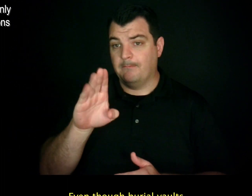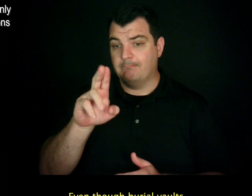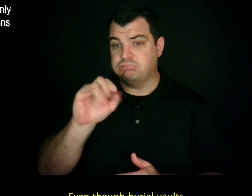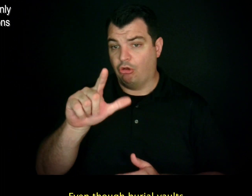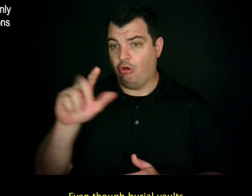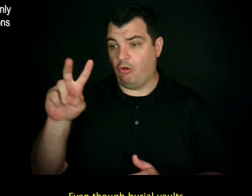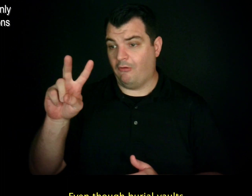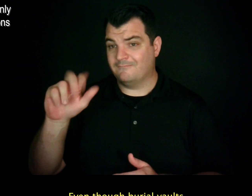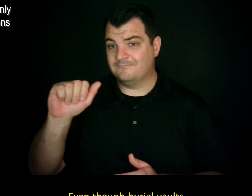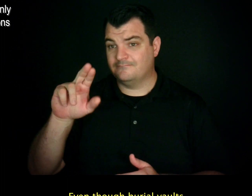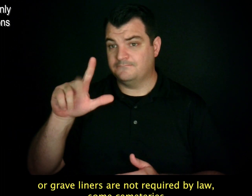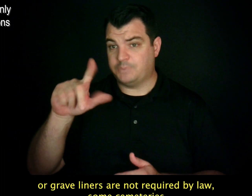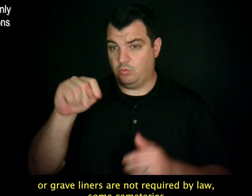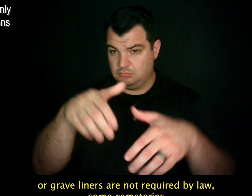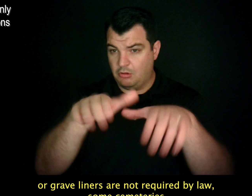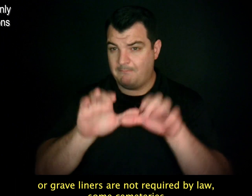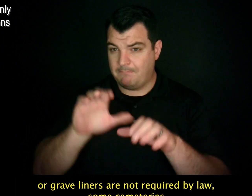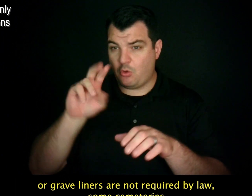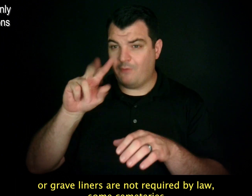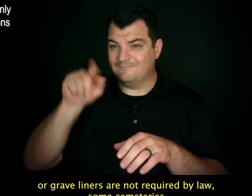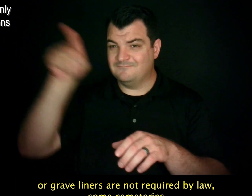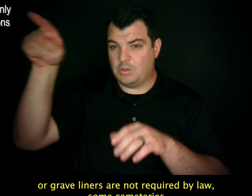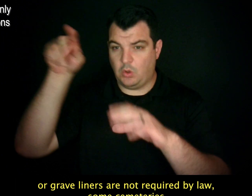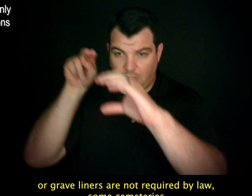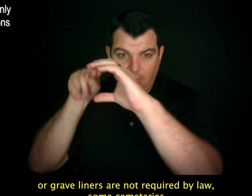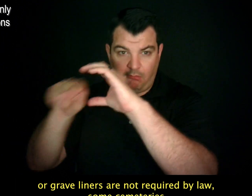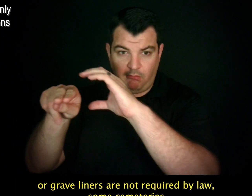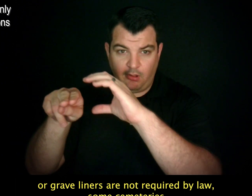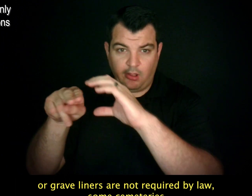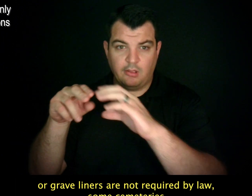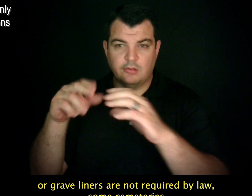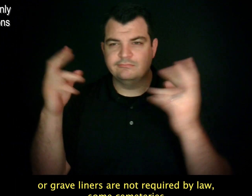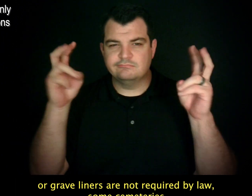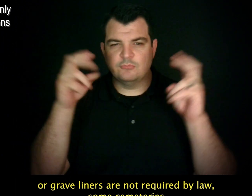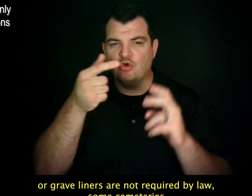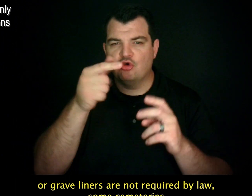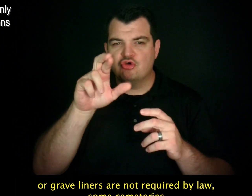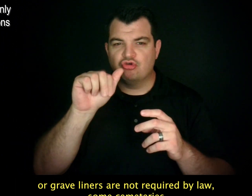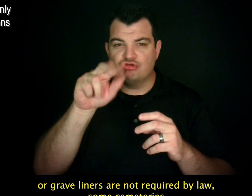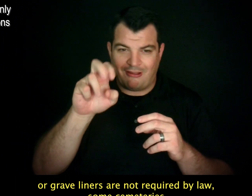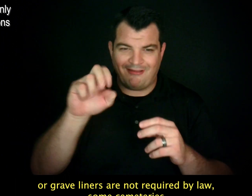Even though burial vaults or grave liners are not required by law, some cemeteries